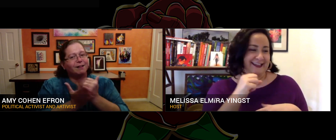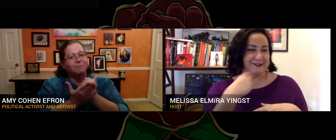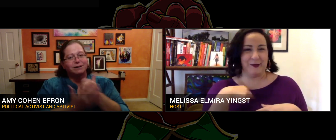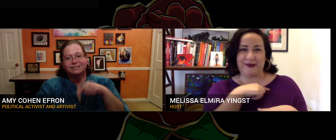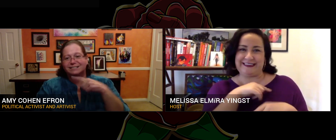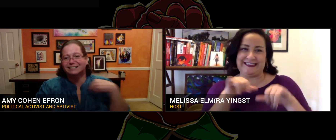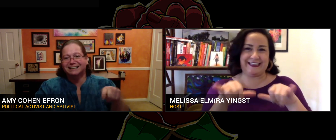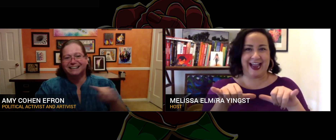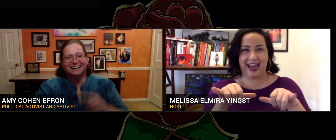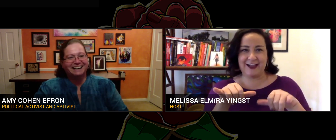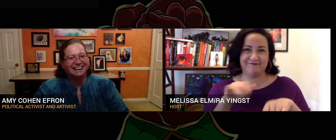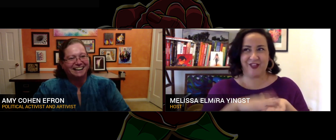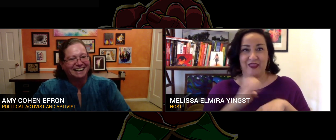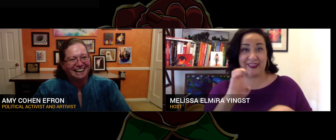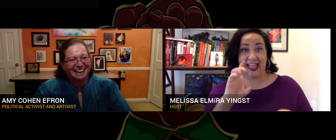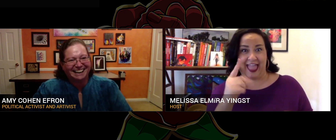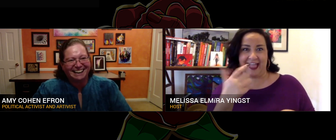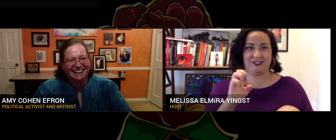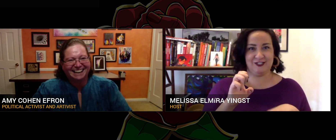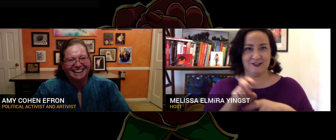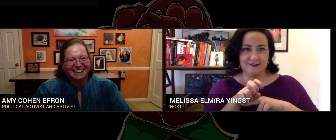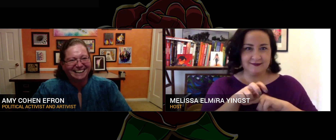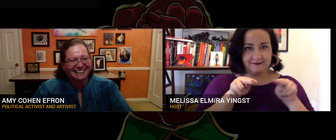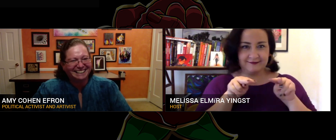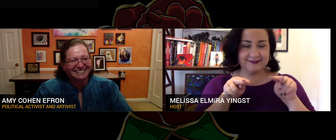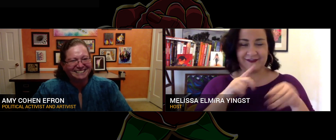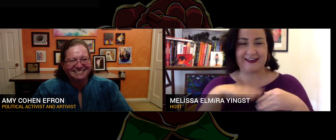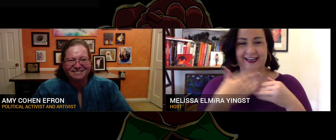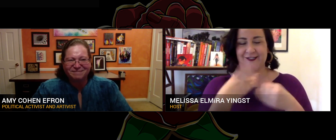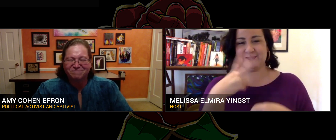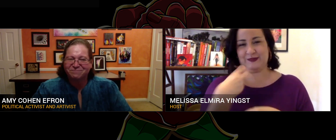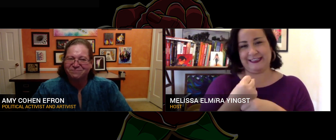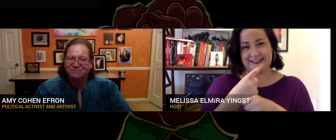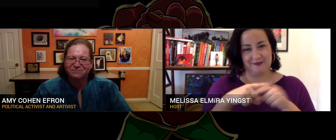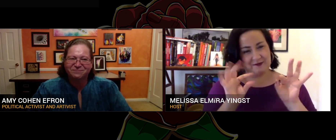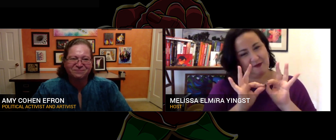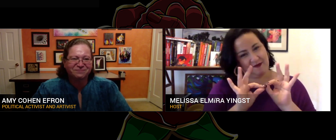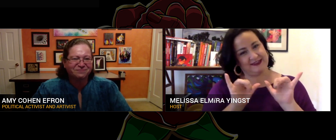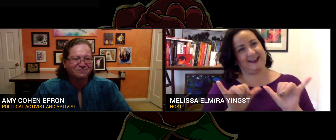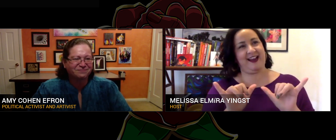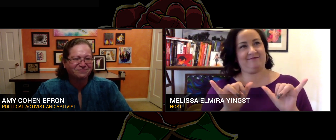So I guess we have to stay on the edge for the next two years.